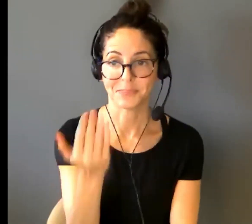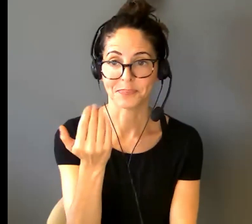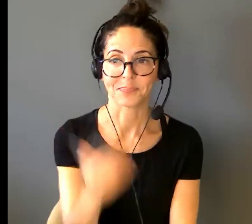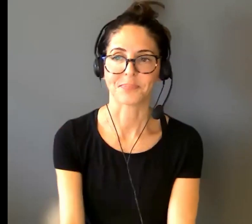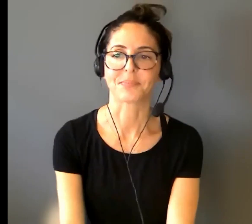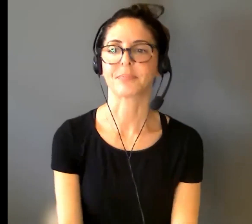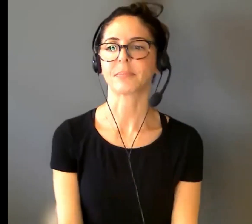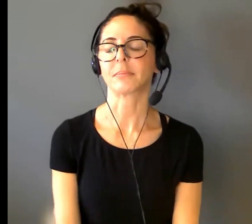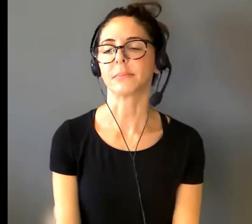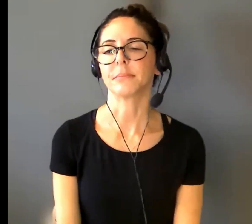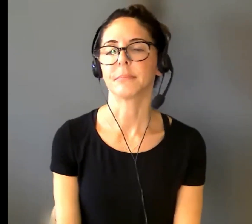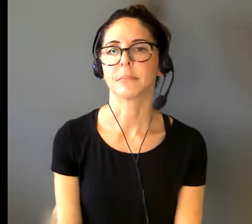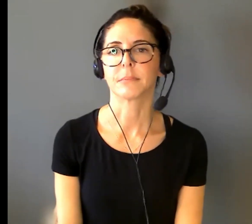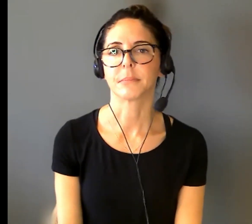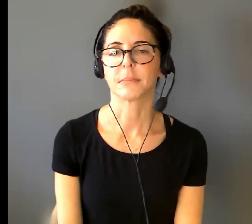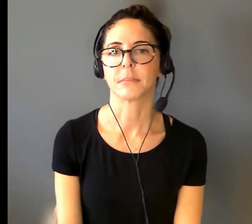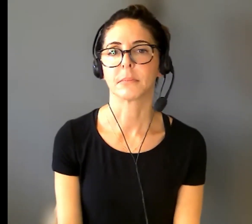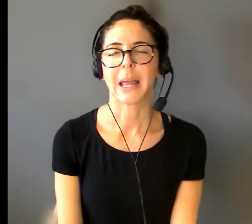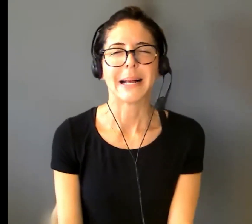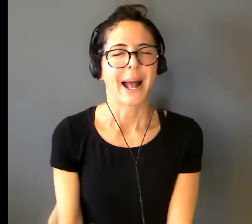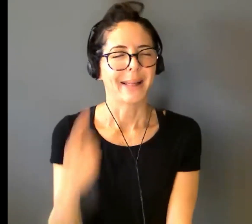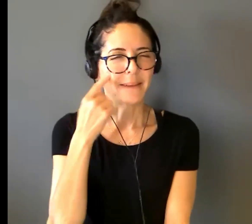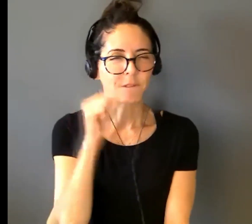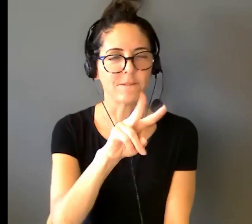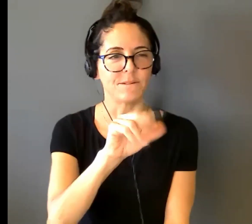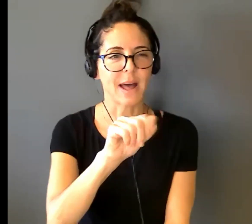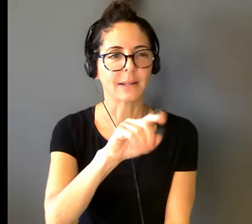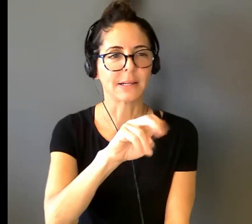AUDIENCE MEMBER (CAITLIN): I believe it was to Valentina, you had mentioned a